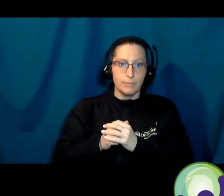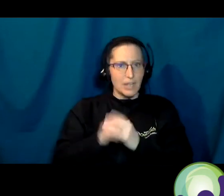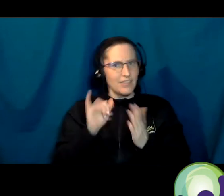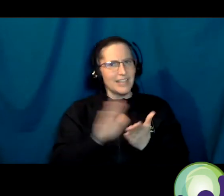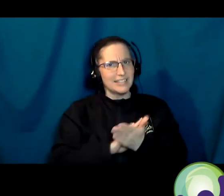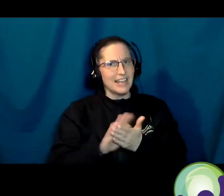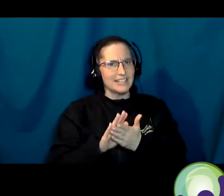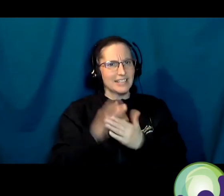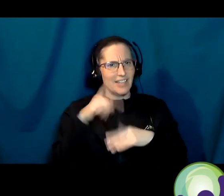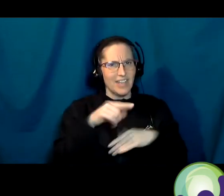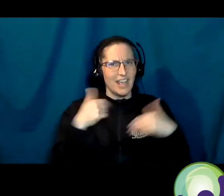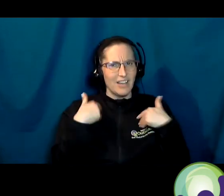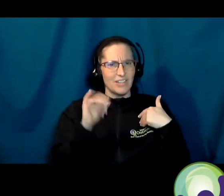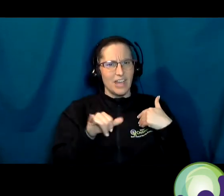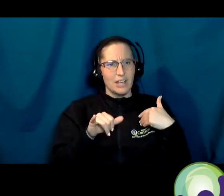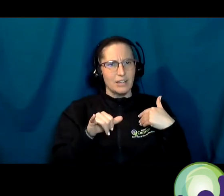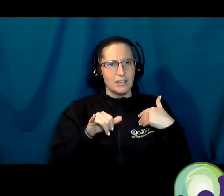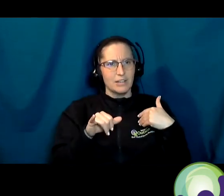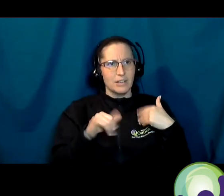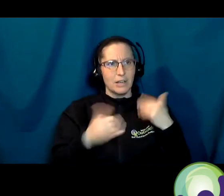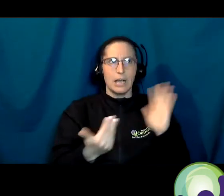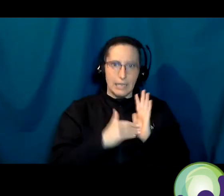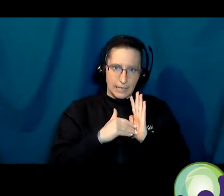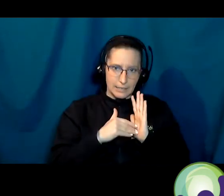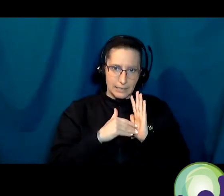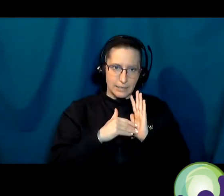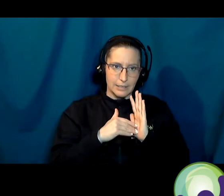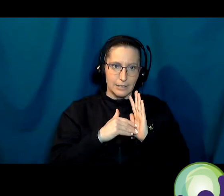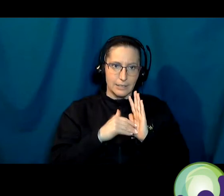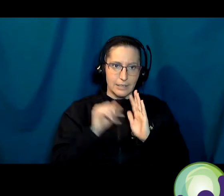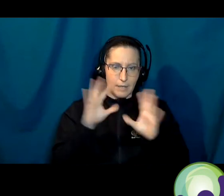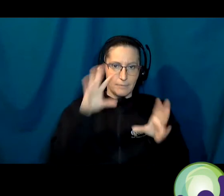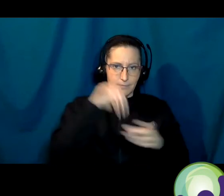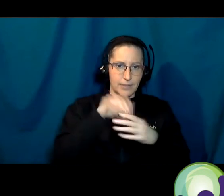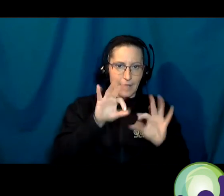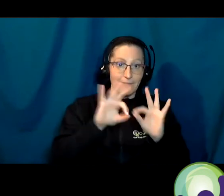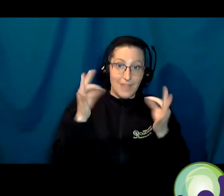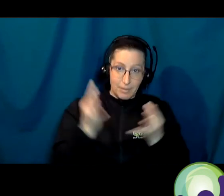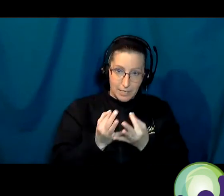they have that because that, again sort of encompasses that family is important.